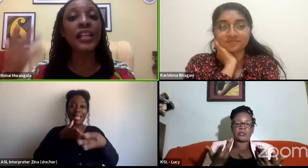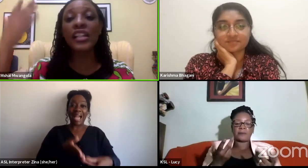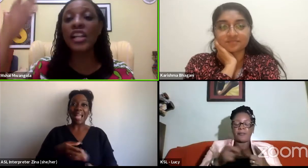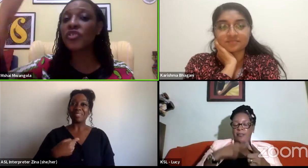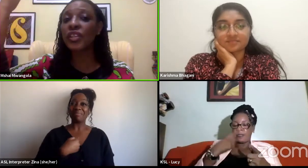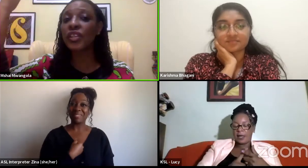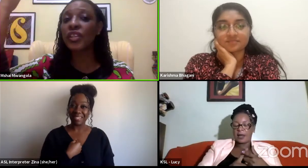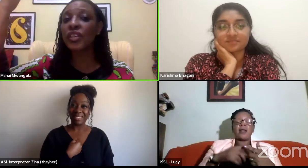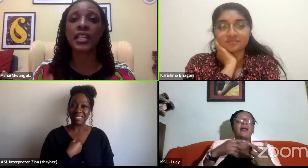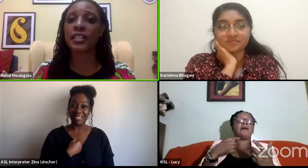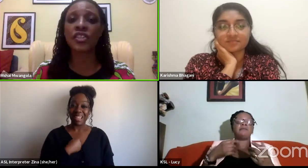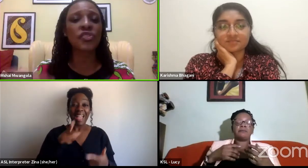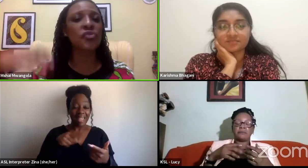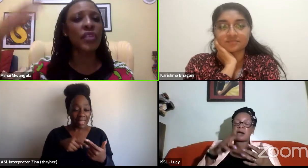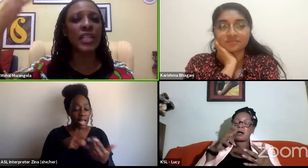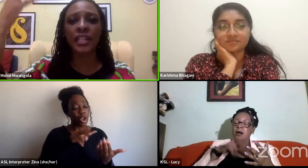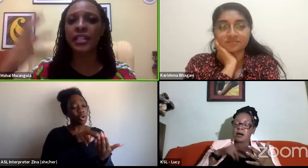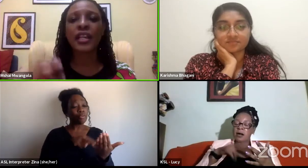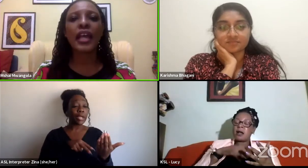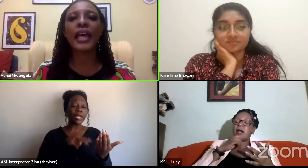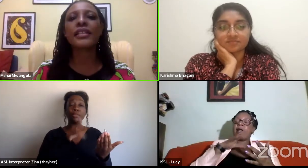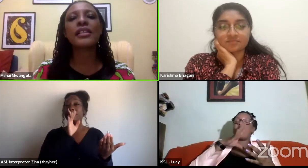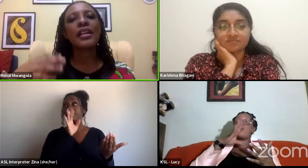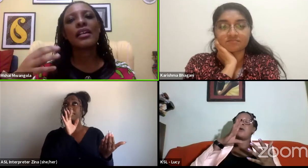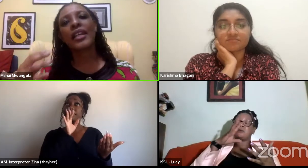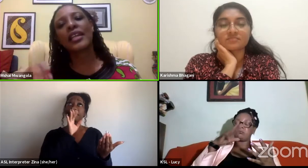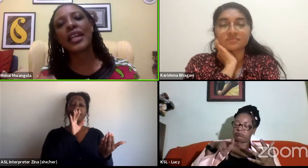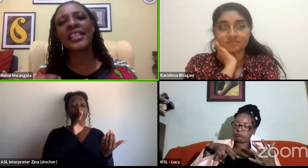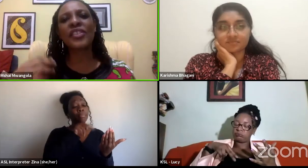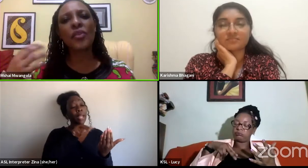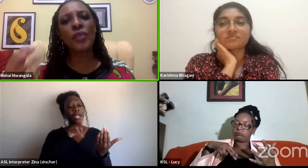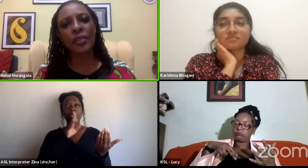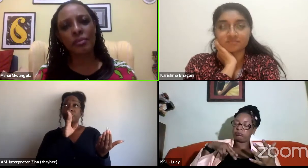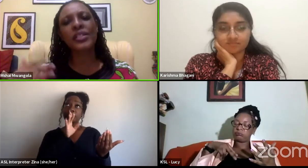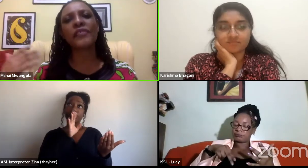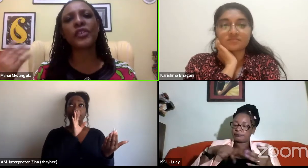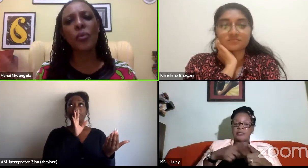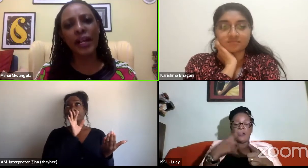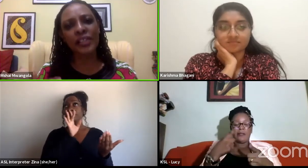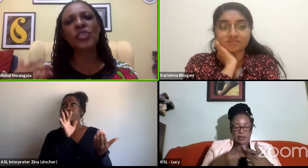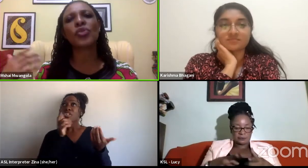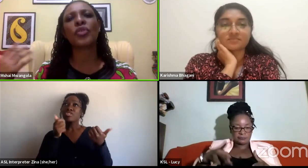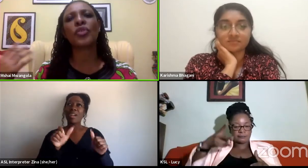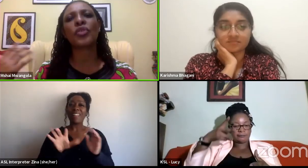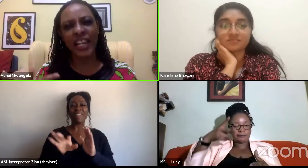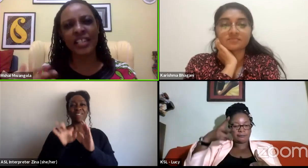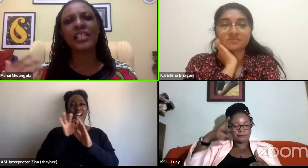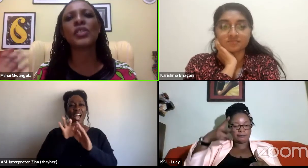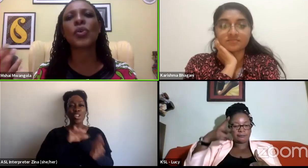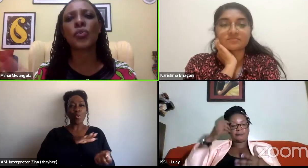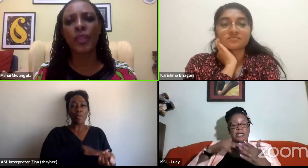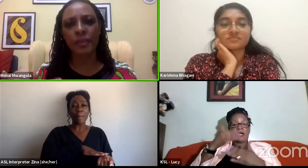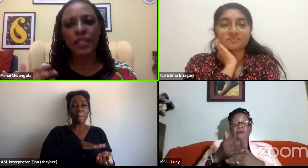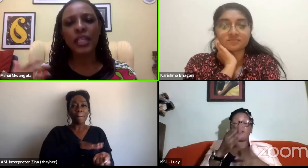and literally just reading it, just reading it and getting the rhythm, because after a while, the story will find its own rhythm.